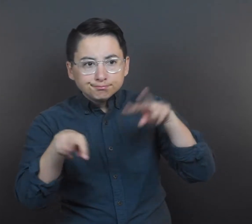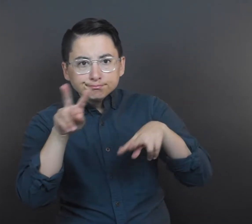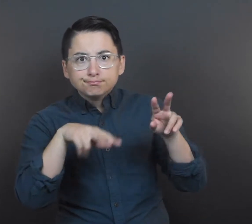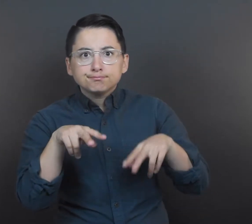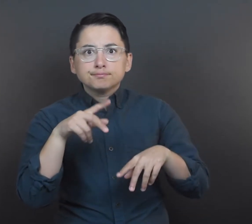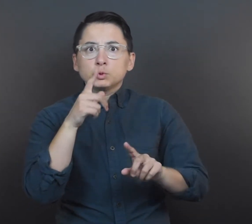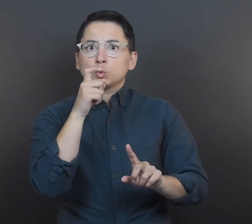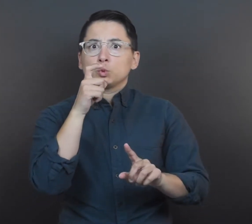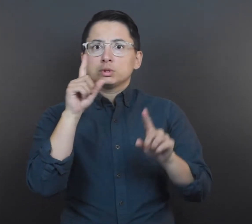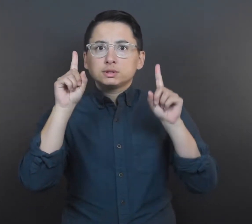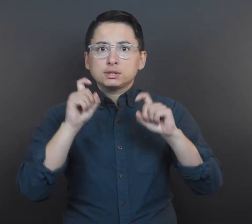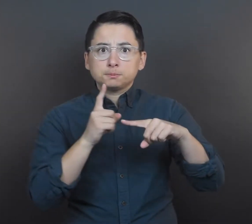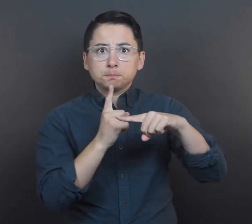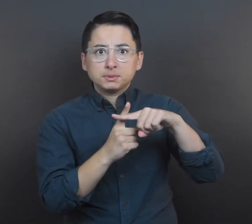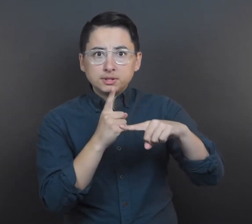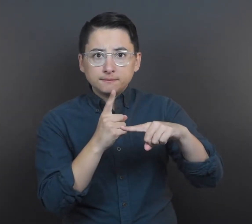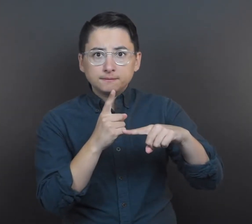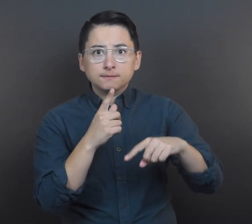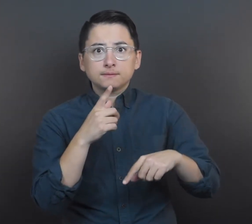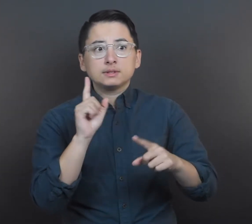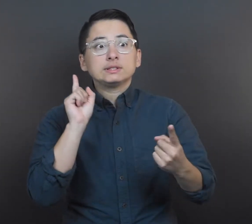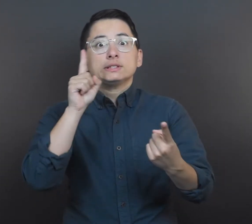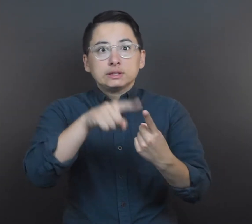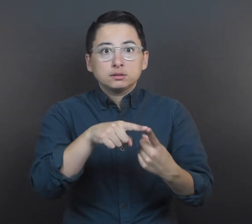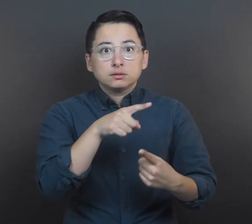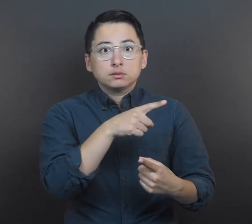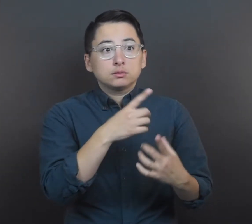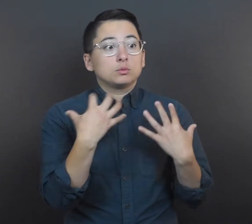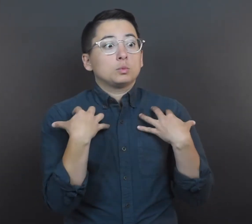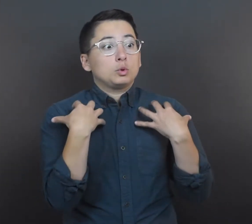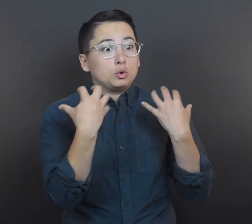who tested positive until they could recover and return home.